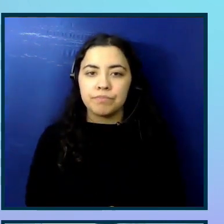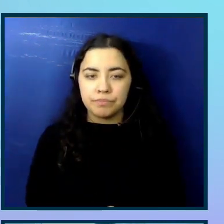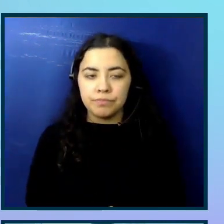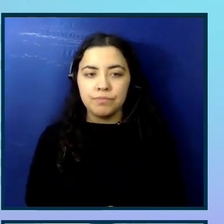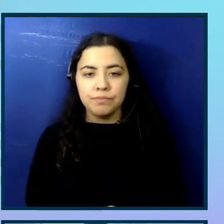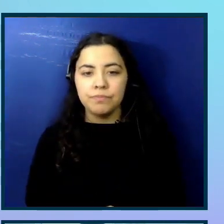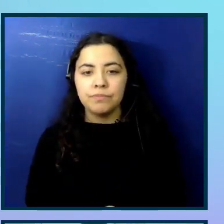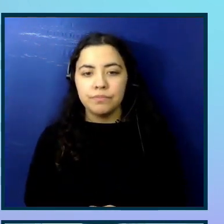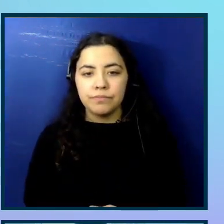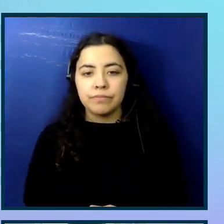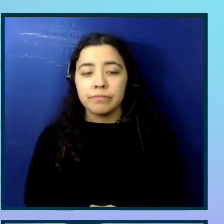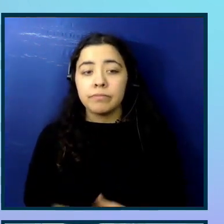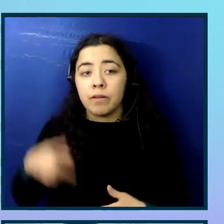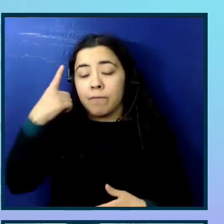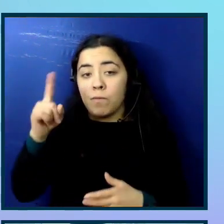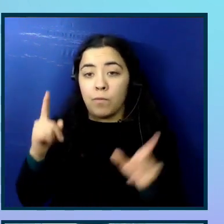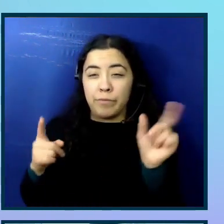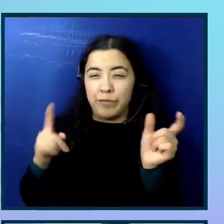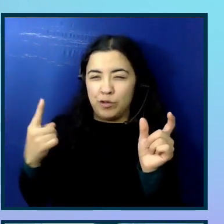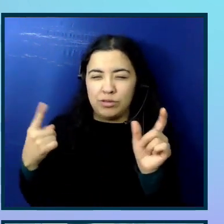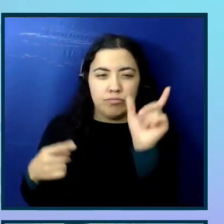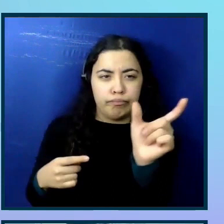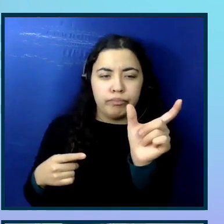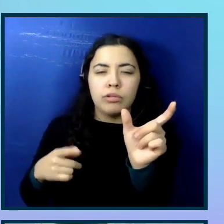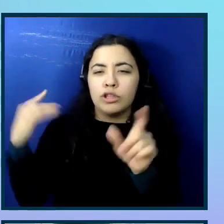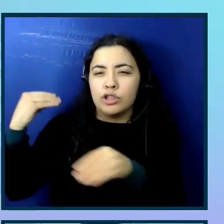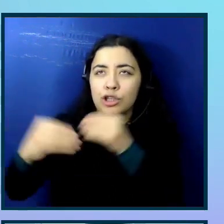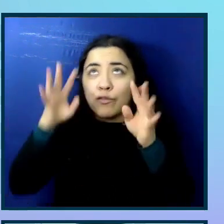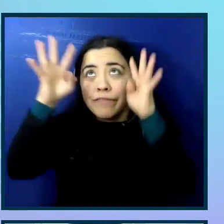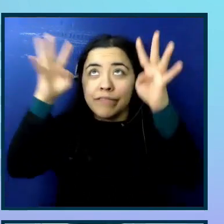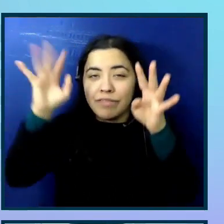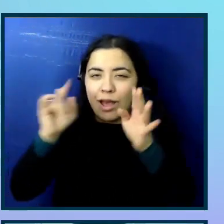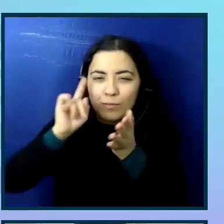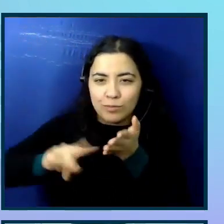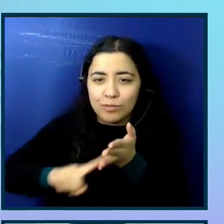So for generative research we are like the sky's the limit I have on the current slide,